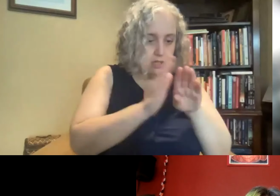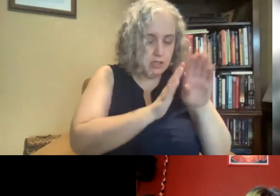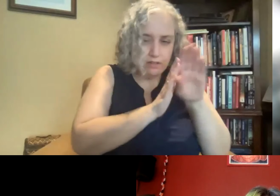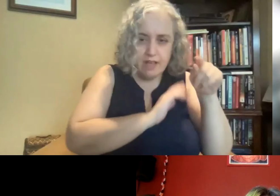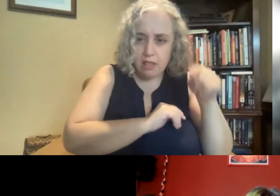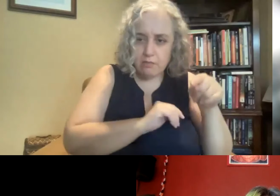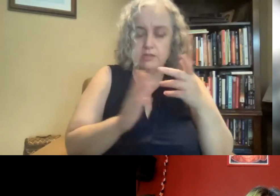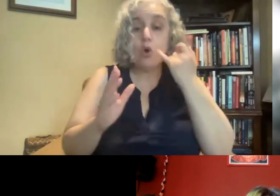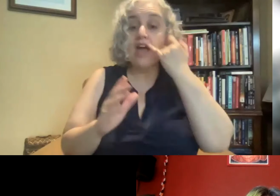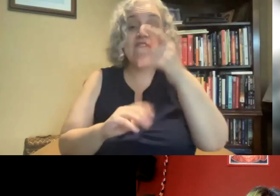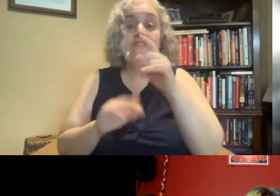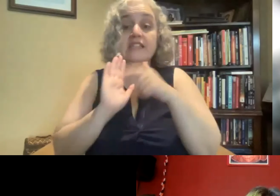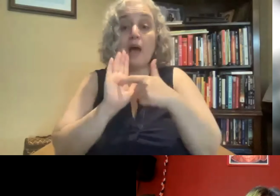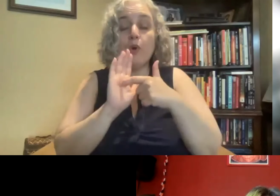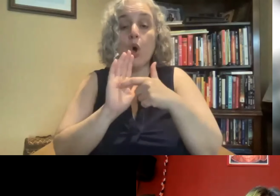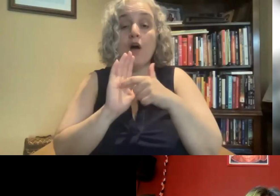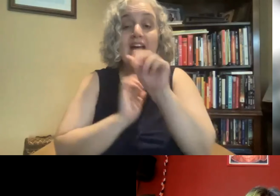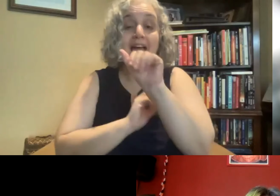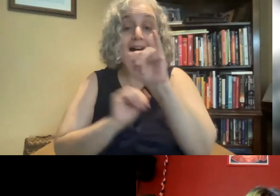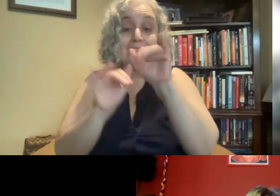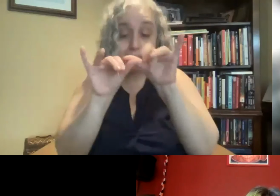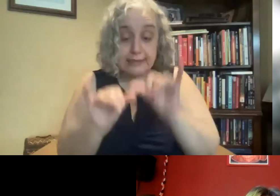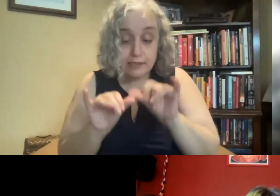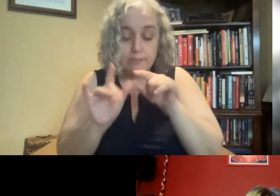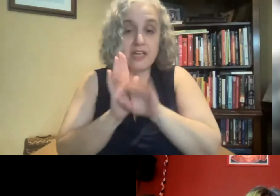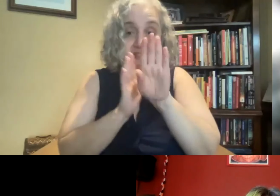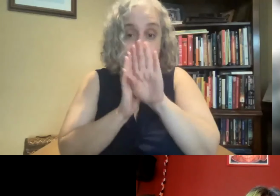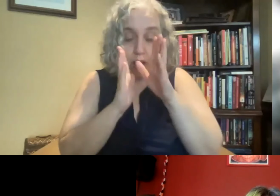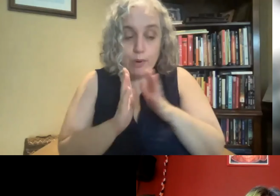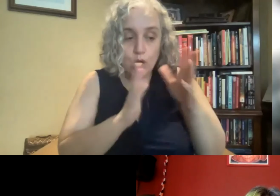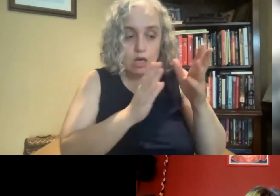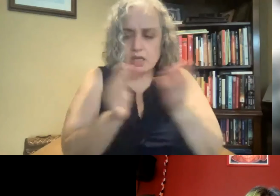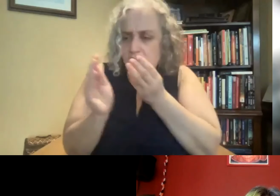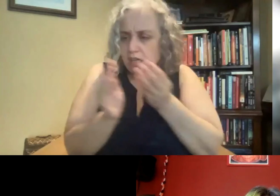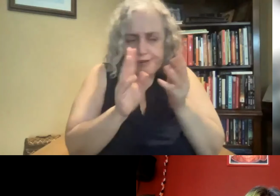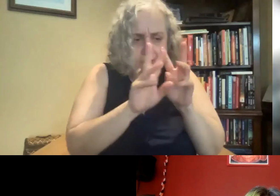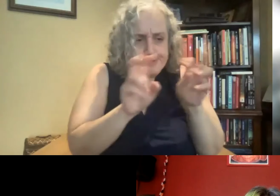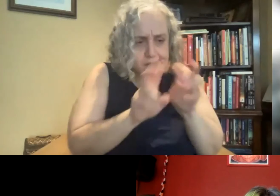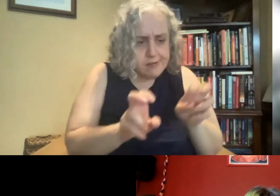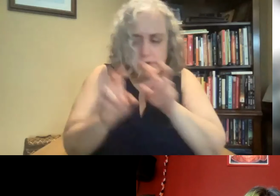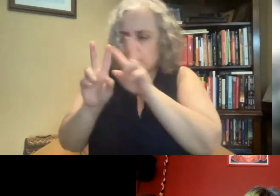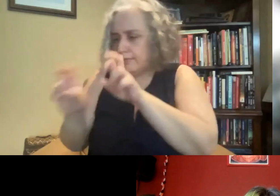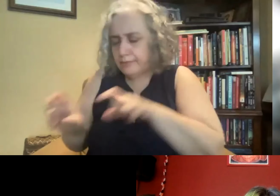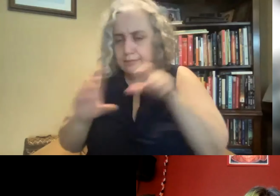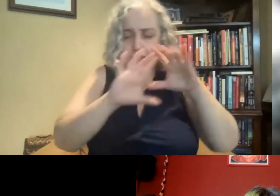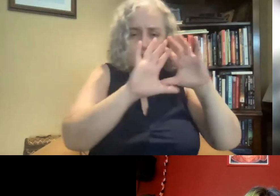or user of an AI systems, or developer of an AI machine